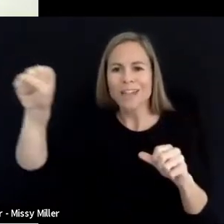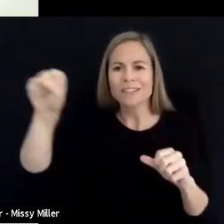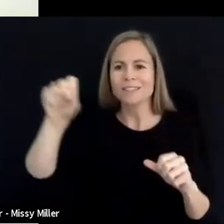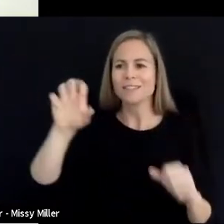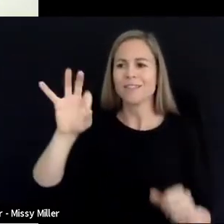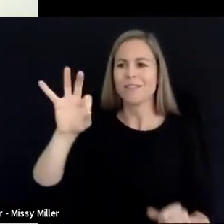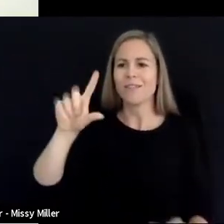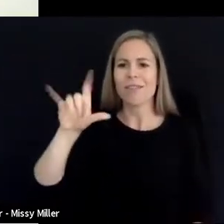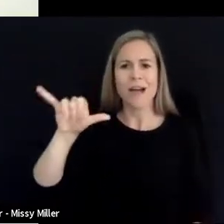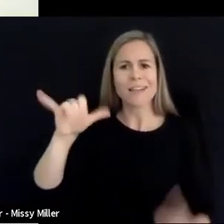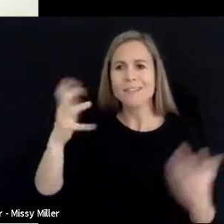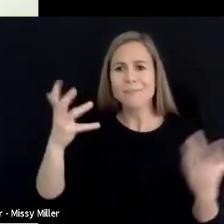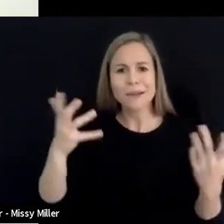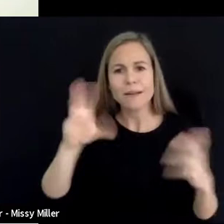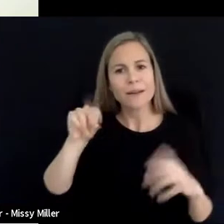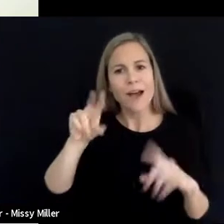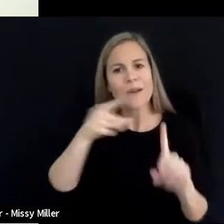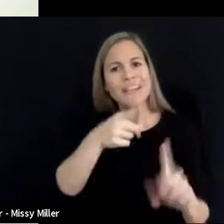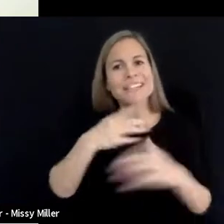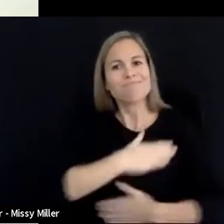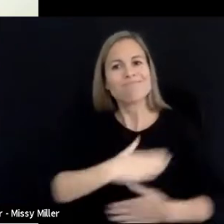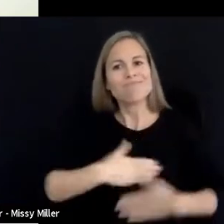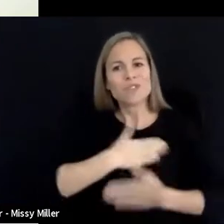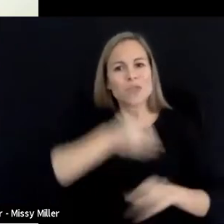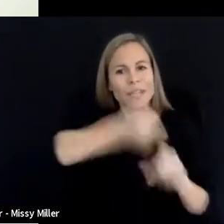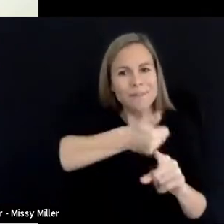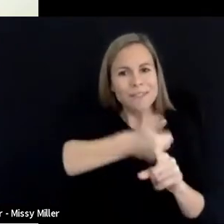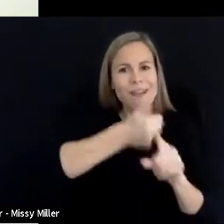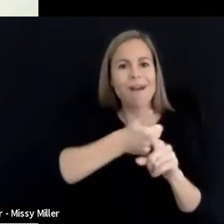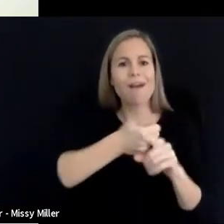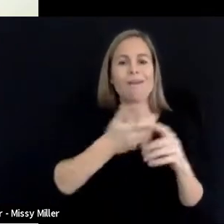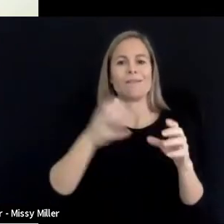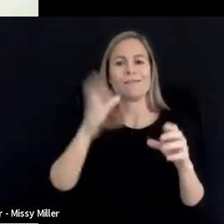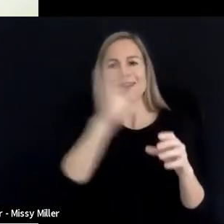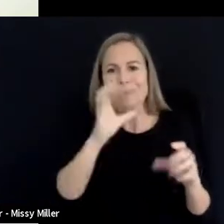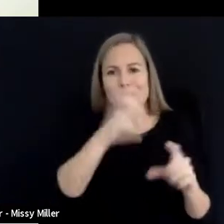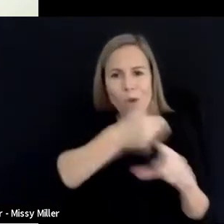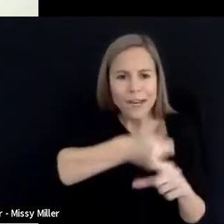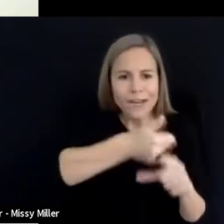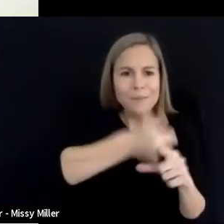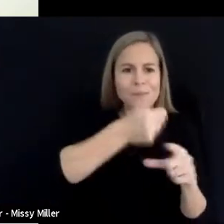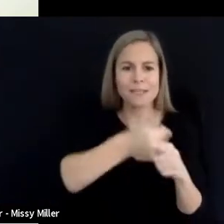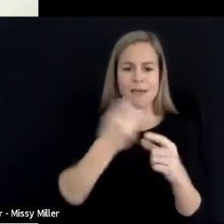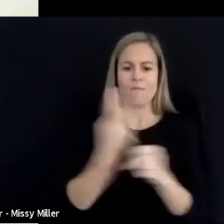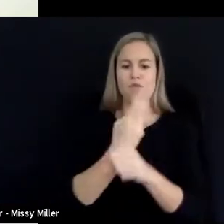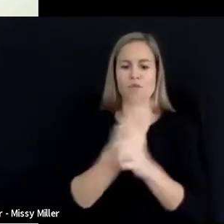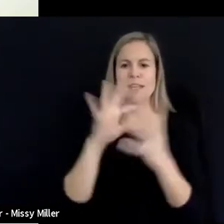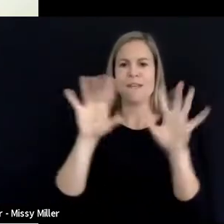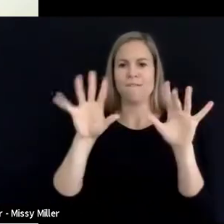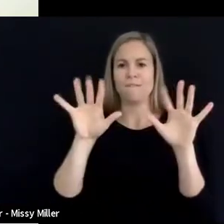He's exploring with his finger paints and exploring different ways that he can apply finger paints besides the way